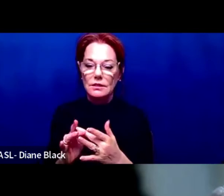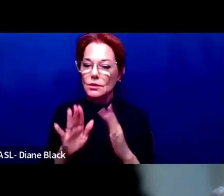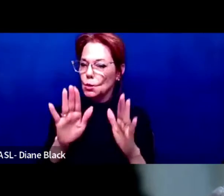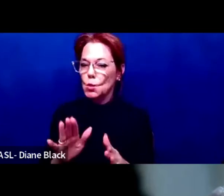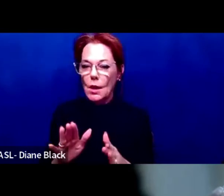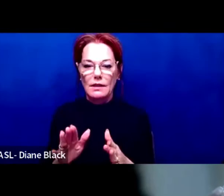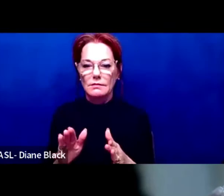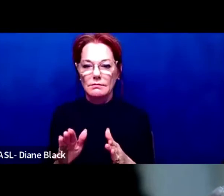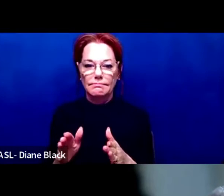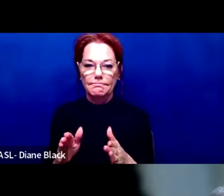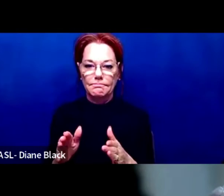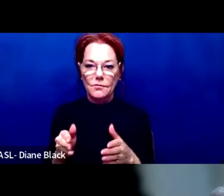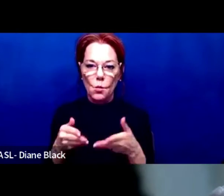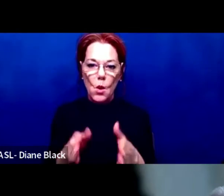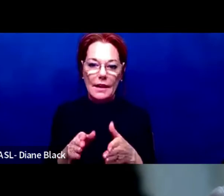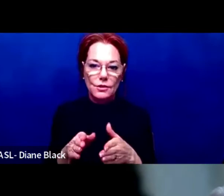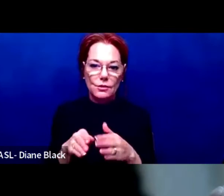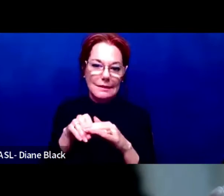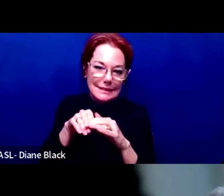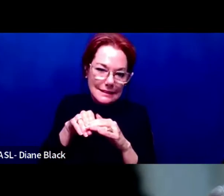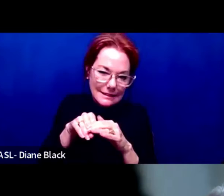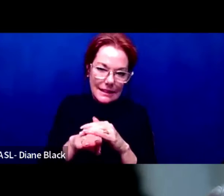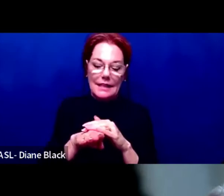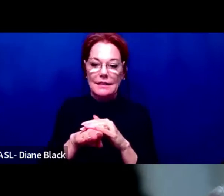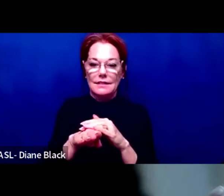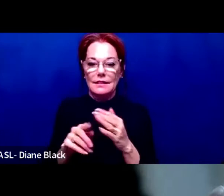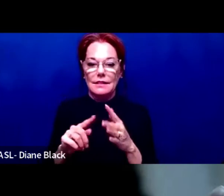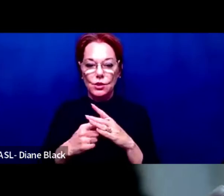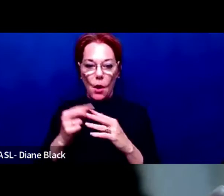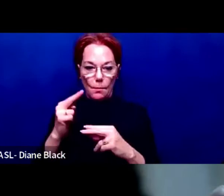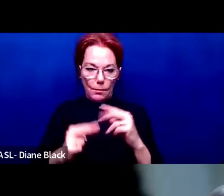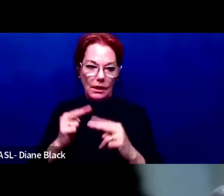get a, get a foot in and start to build some of that collaboration.